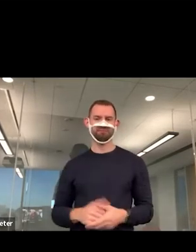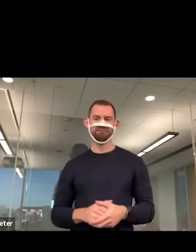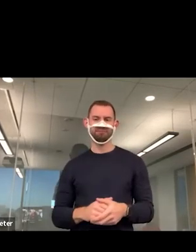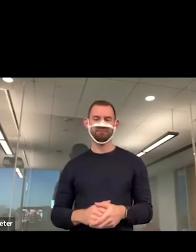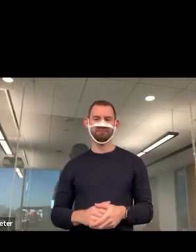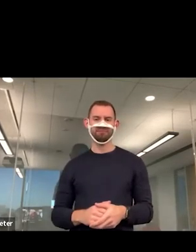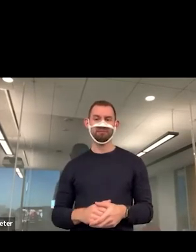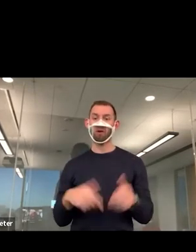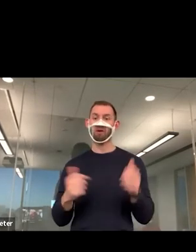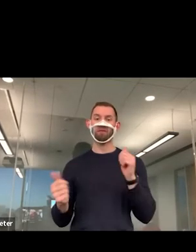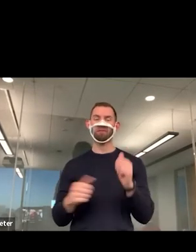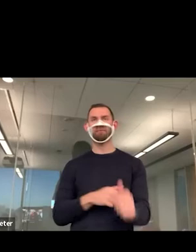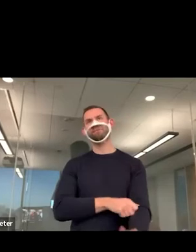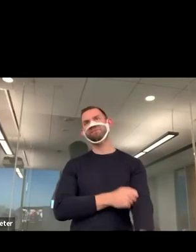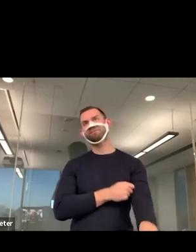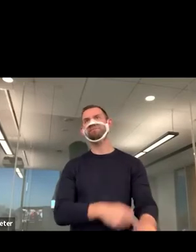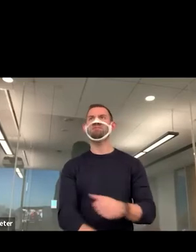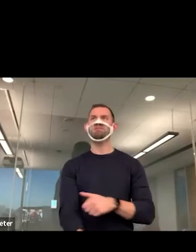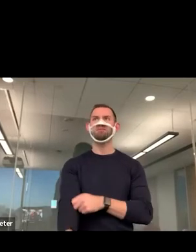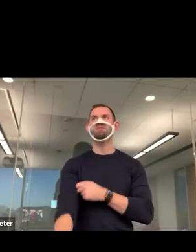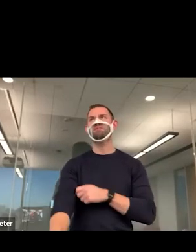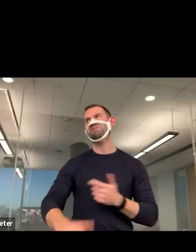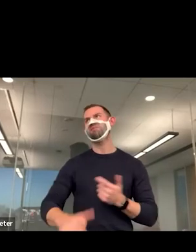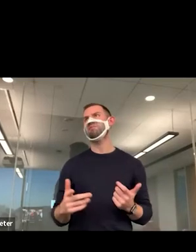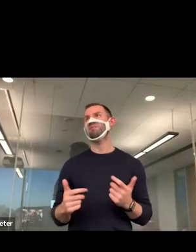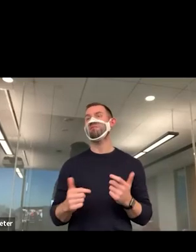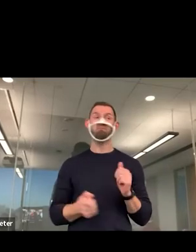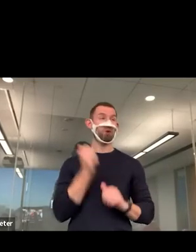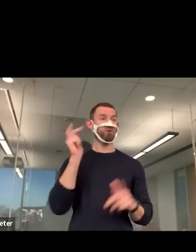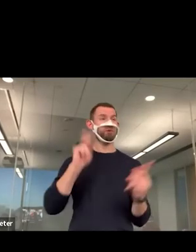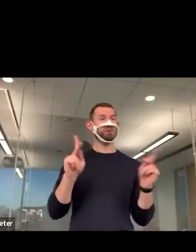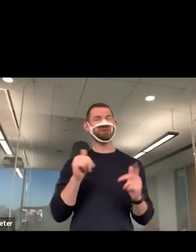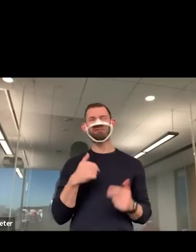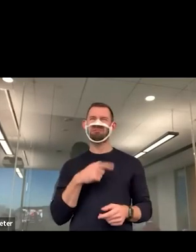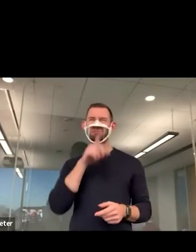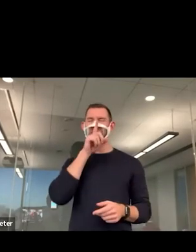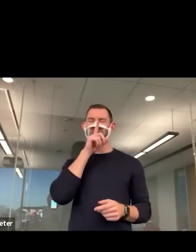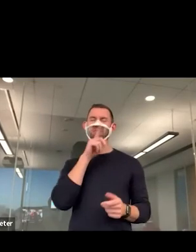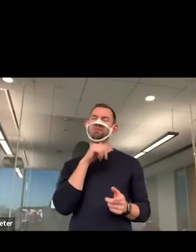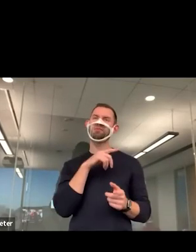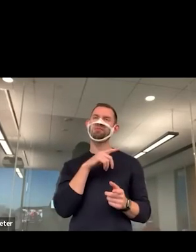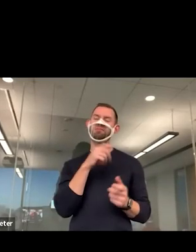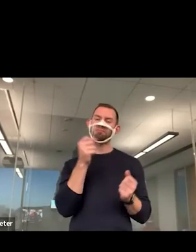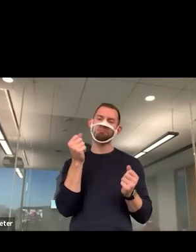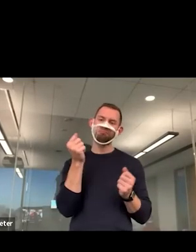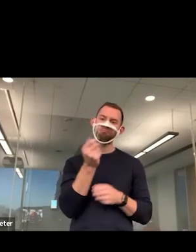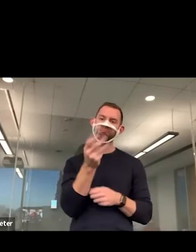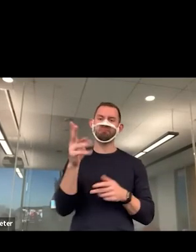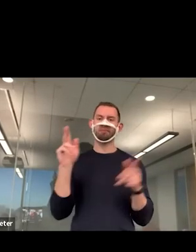majority of people not the majority but a lot of people with disabilities collect social security